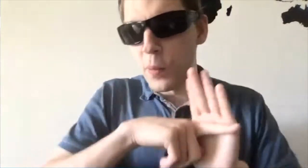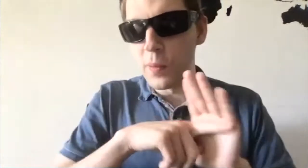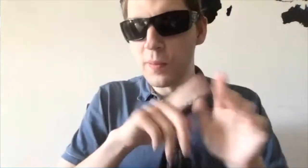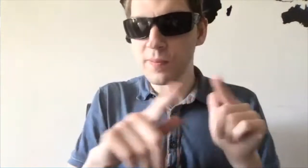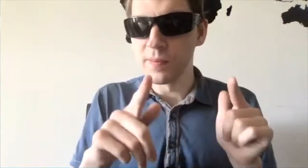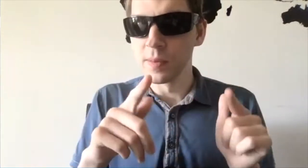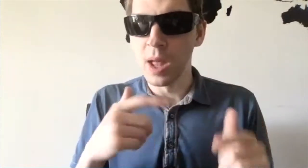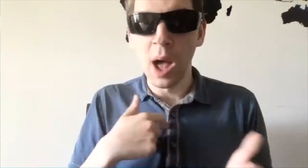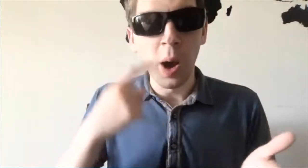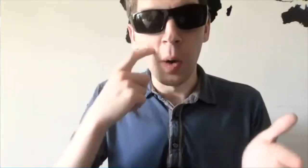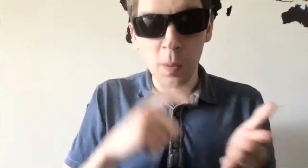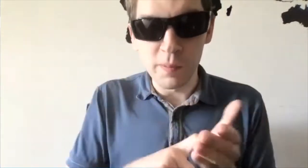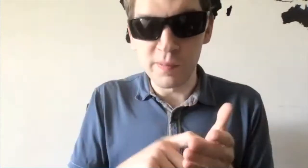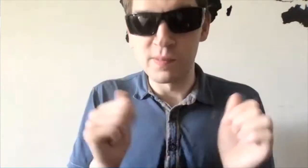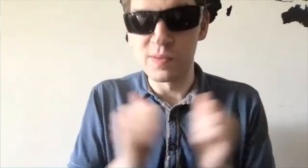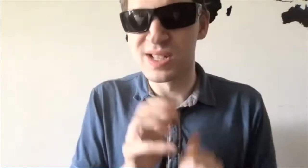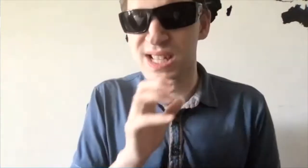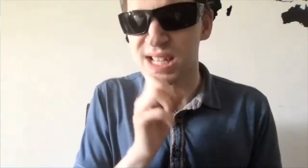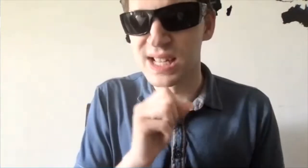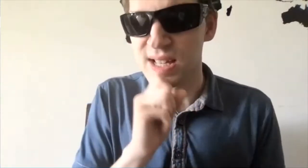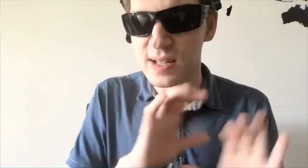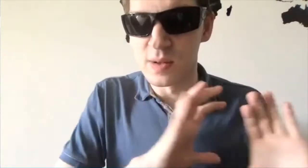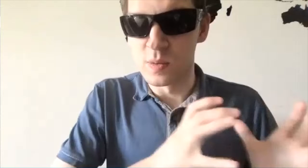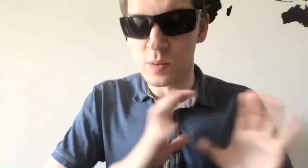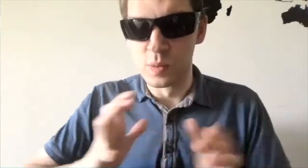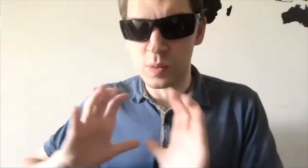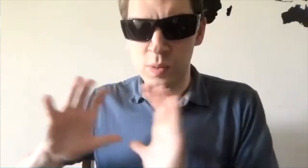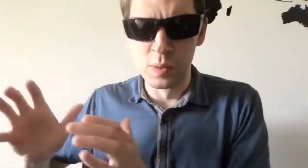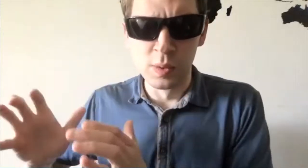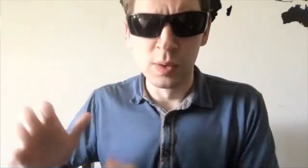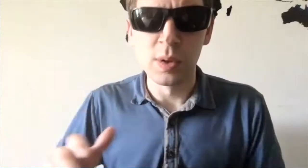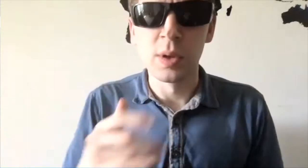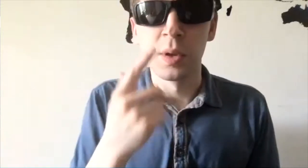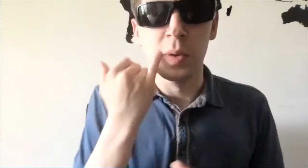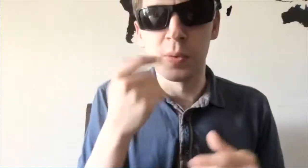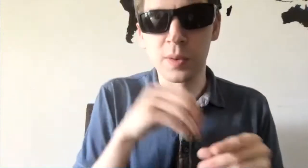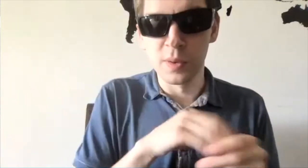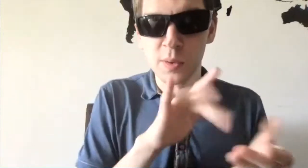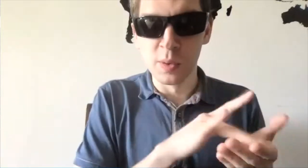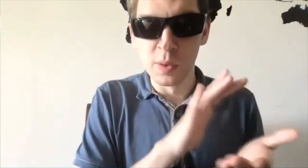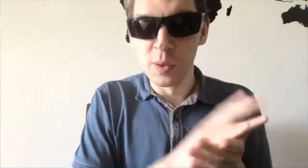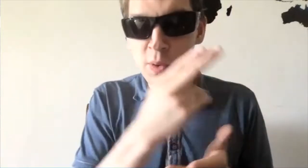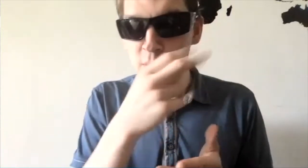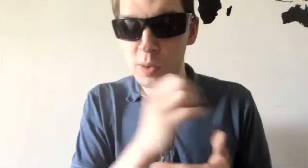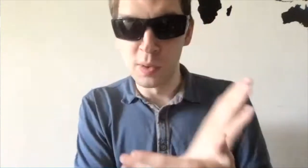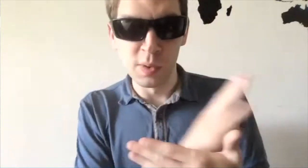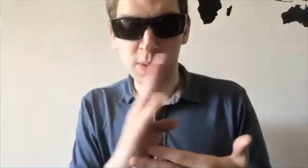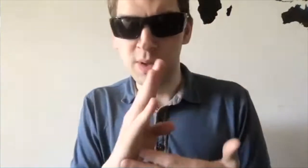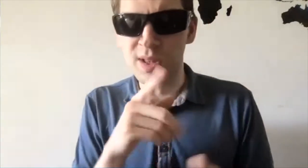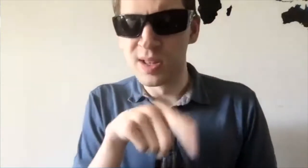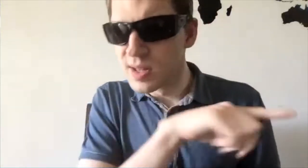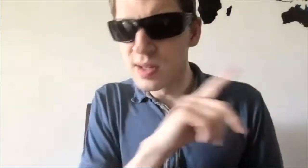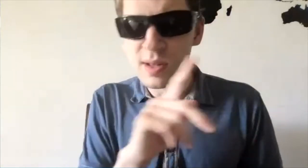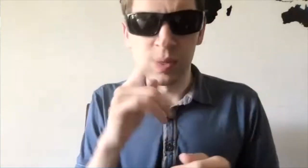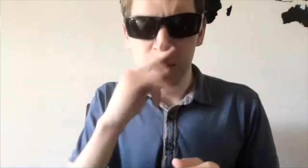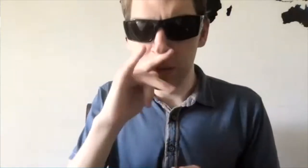(Jason) I do have one more thing that I would like to talk about before we end. I think of different age